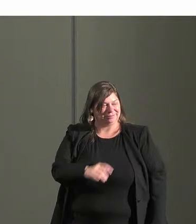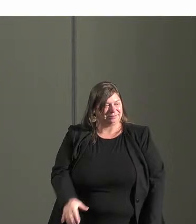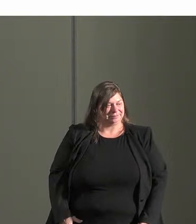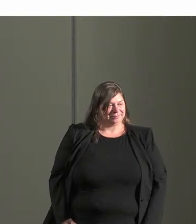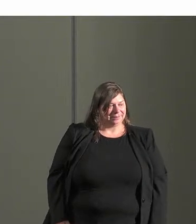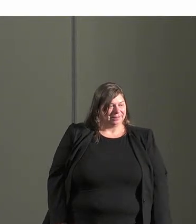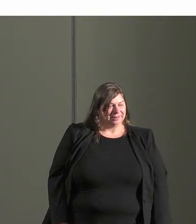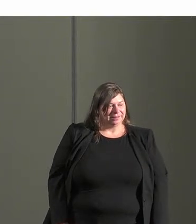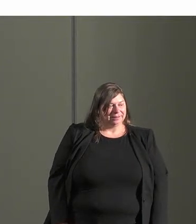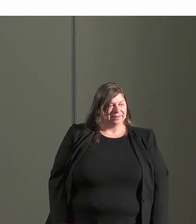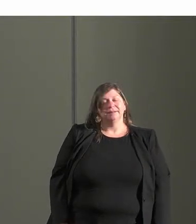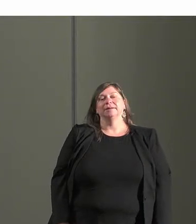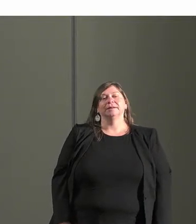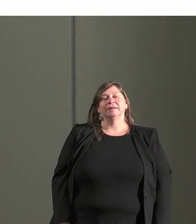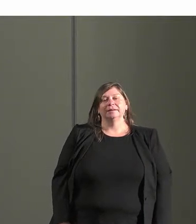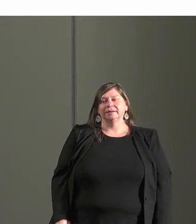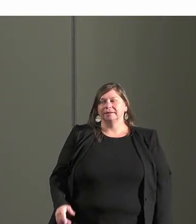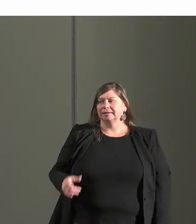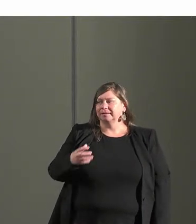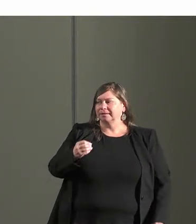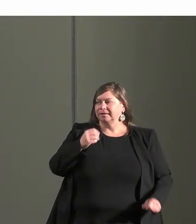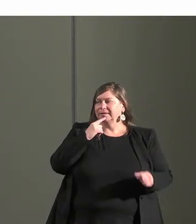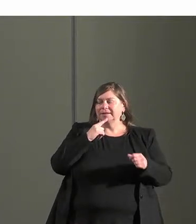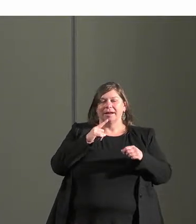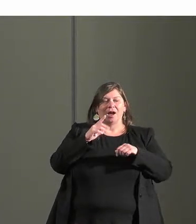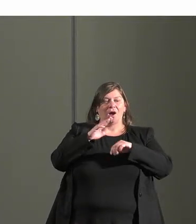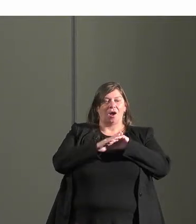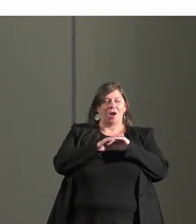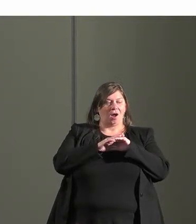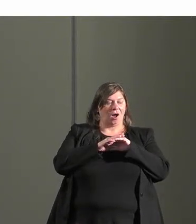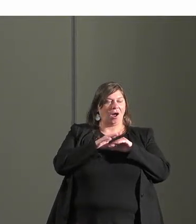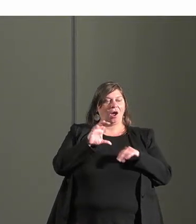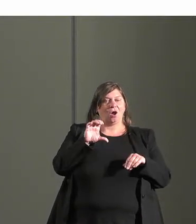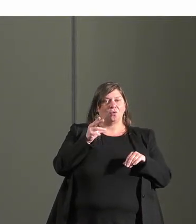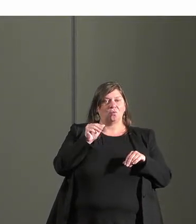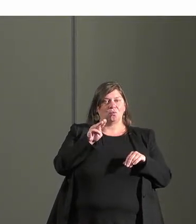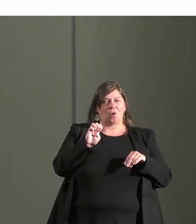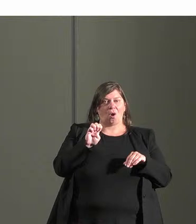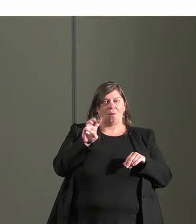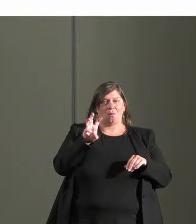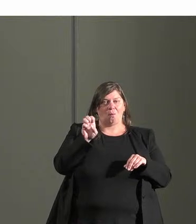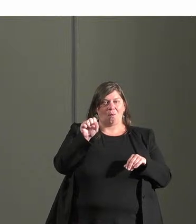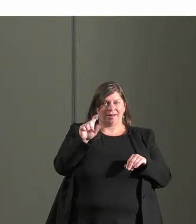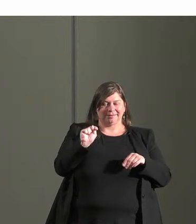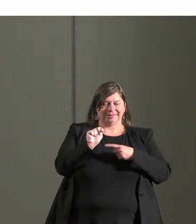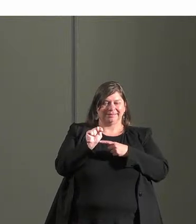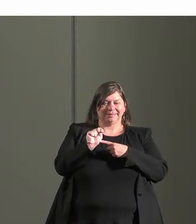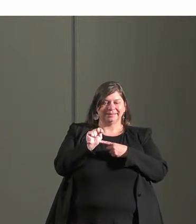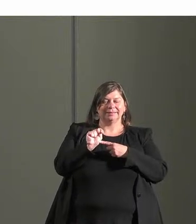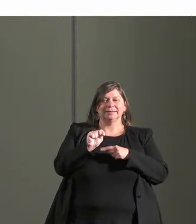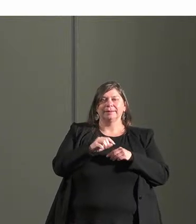solution there. We have more nuancing